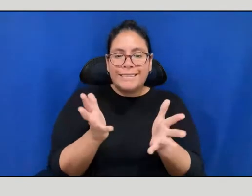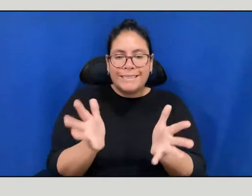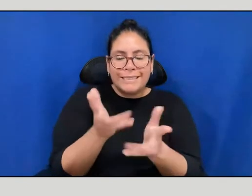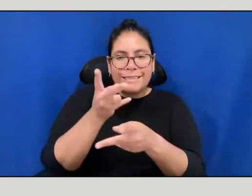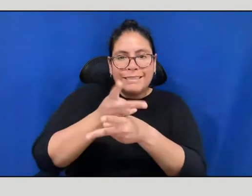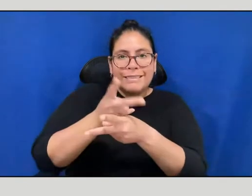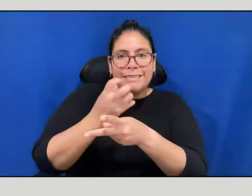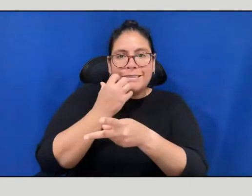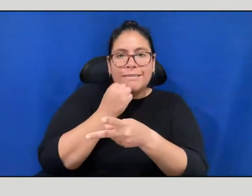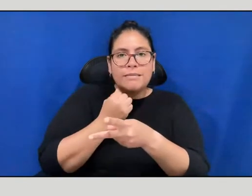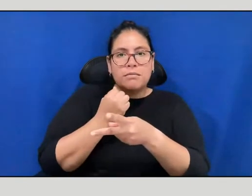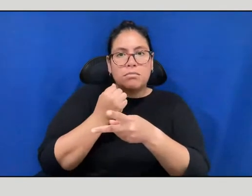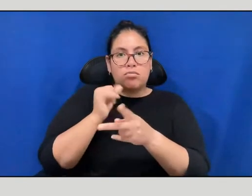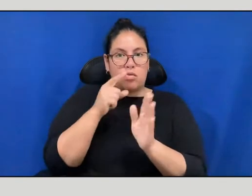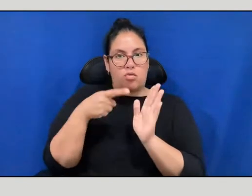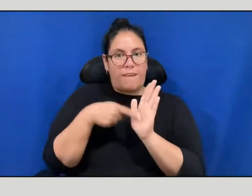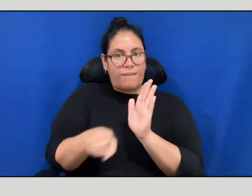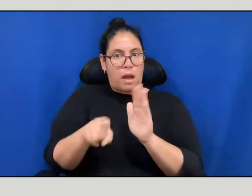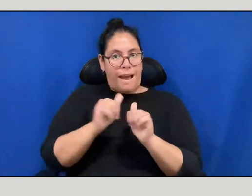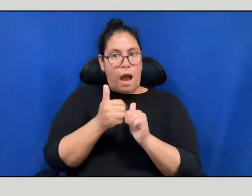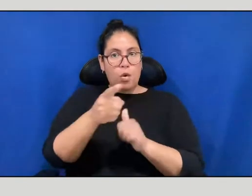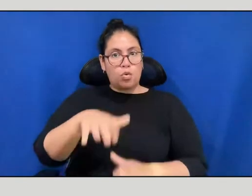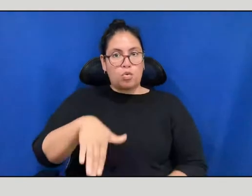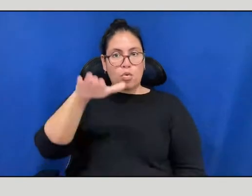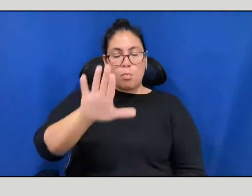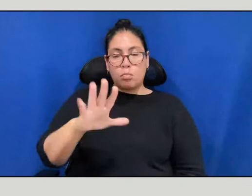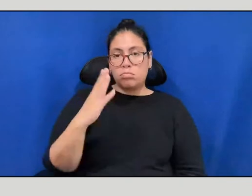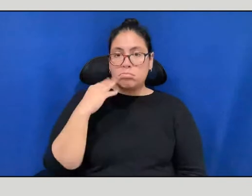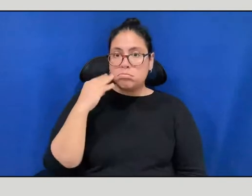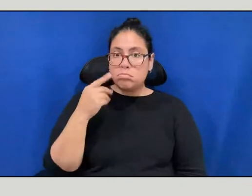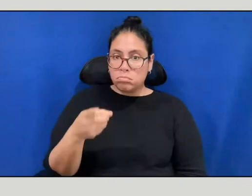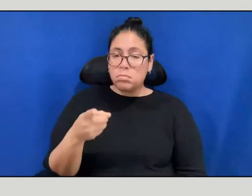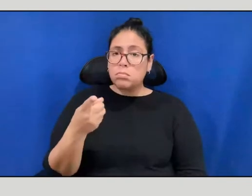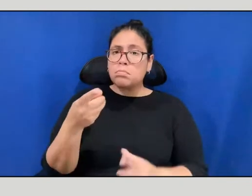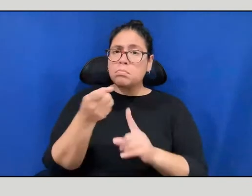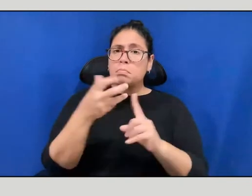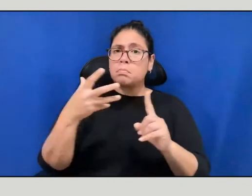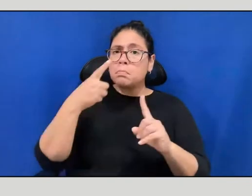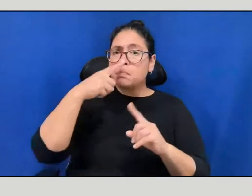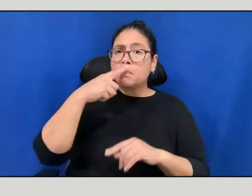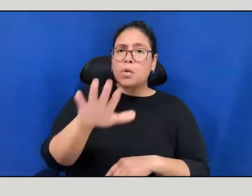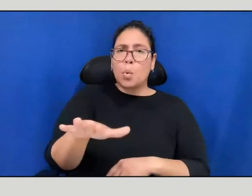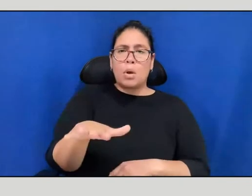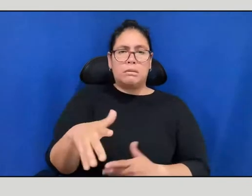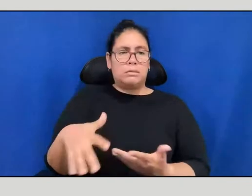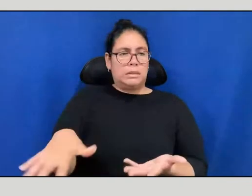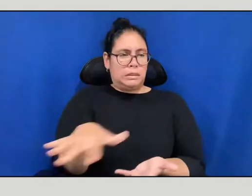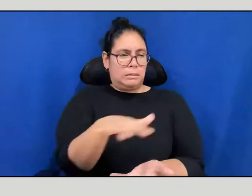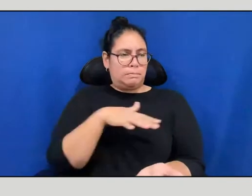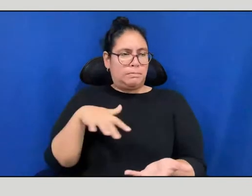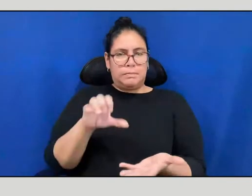Could you talk more about that, about your space and what you're trying to do now? Of course.